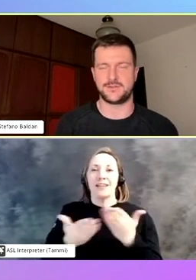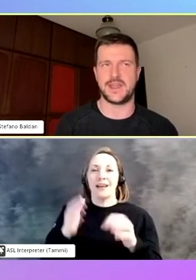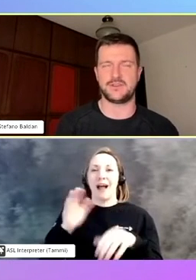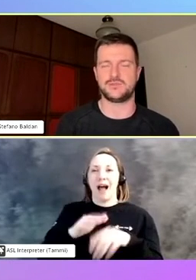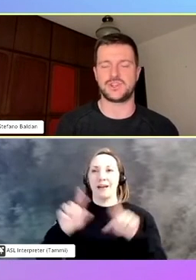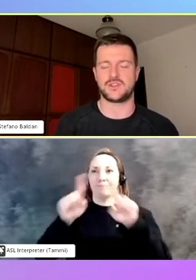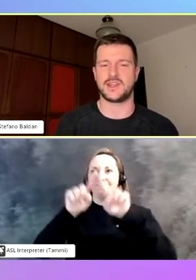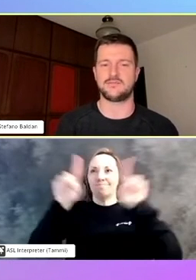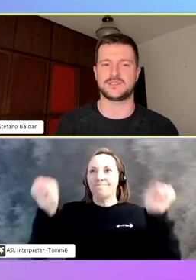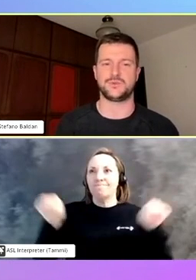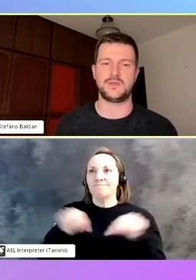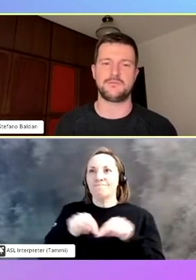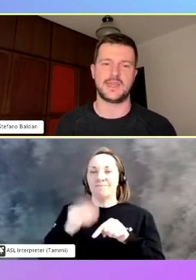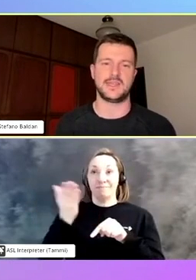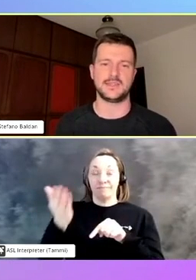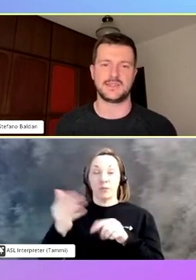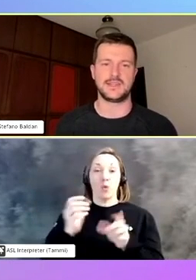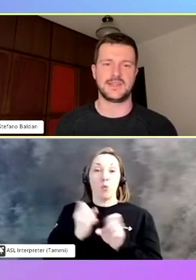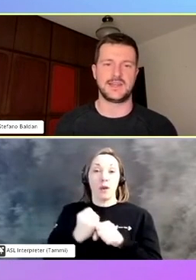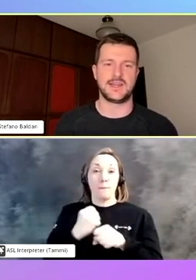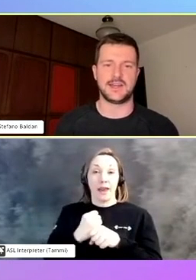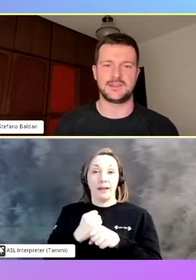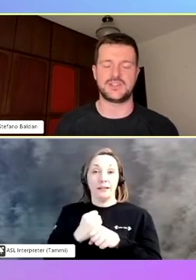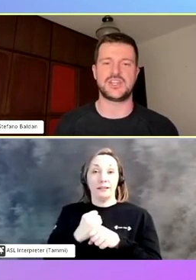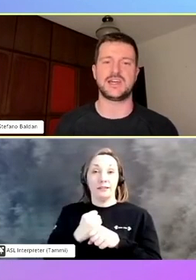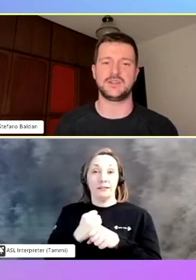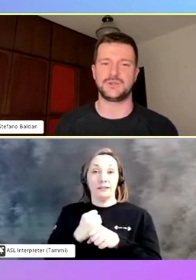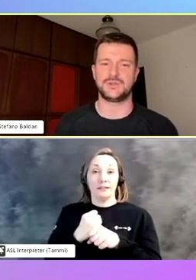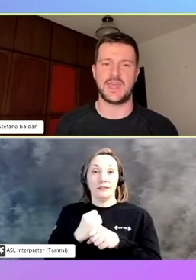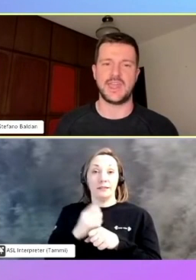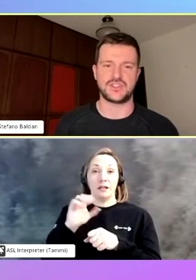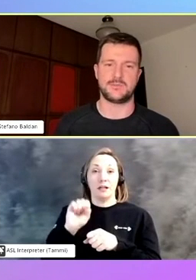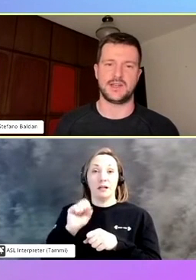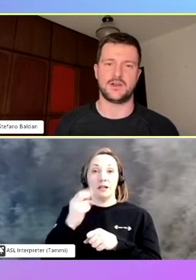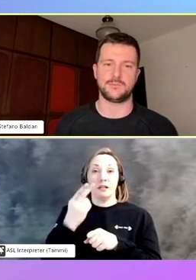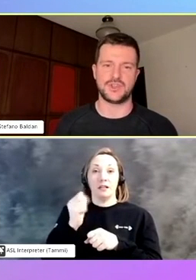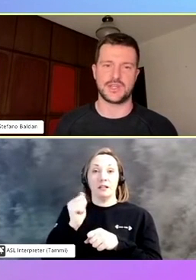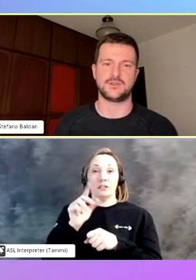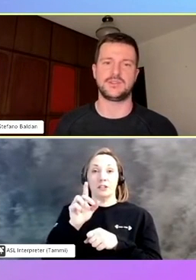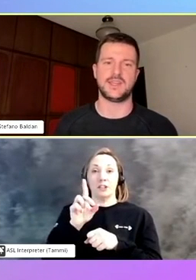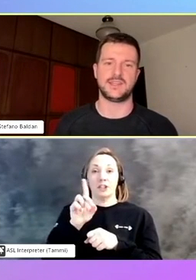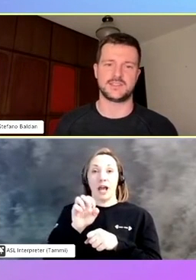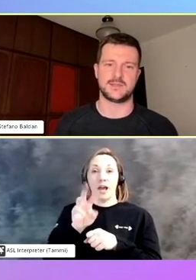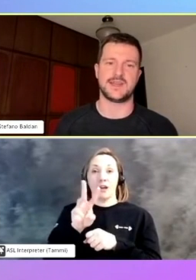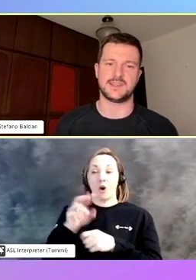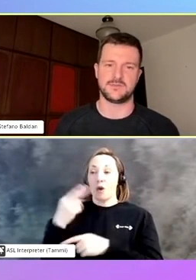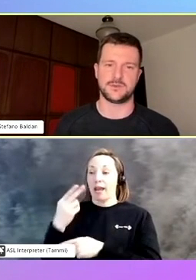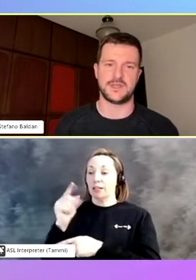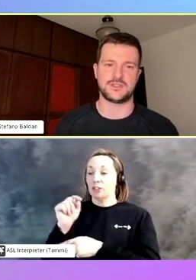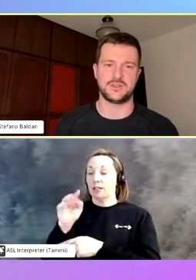it's gonna benefit everyone. [STEFANO] Thank you very much, Phil.